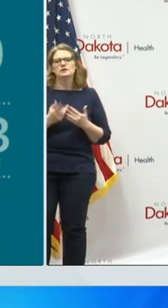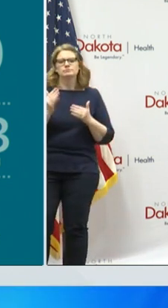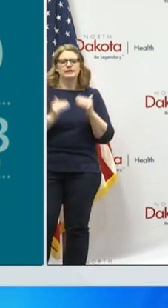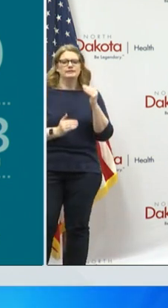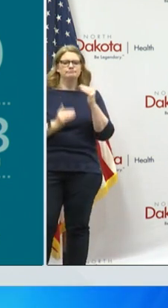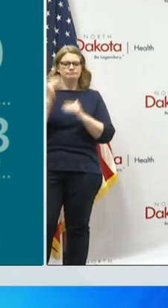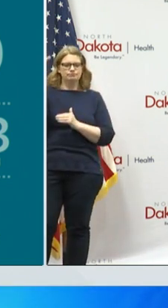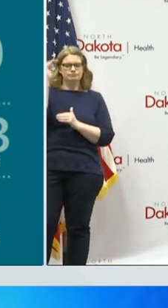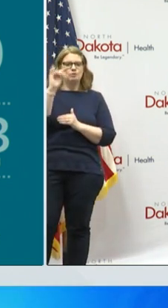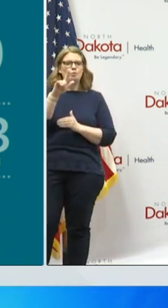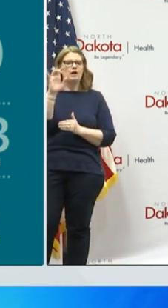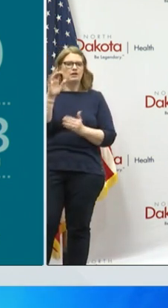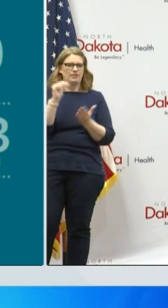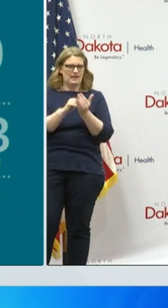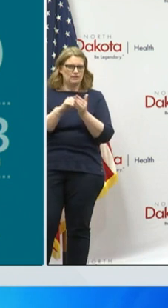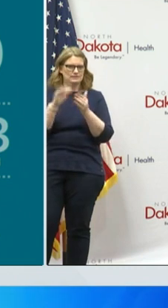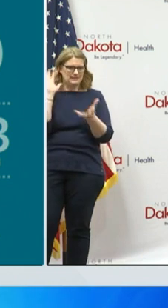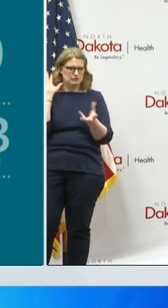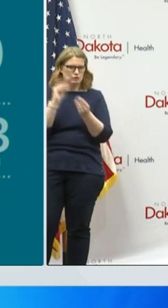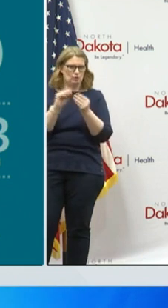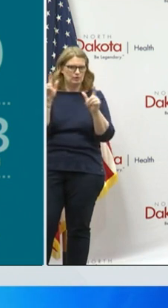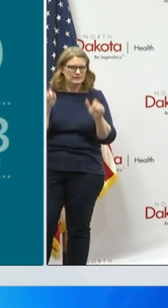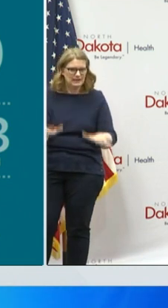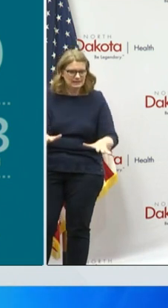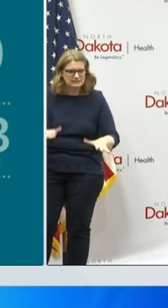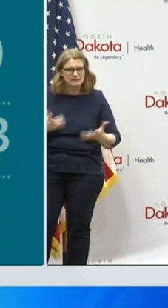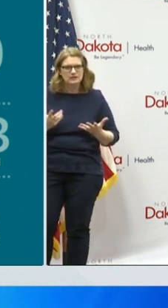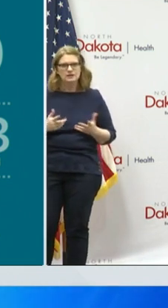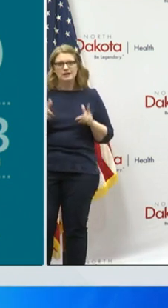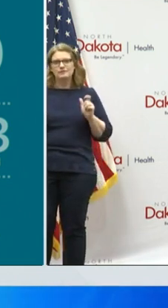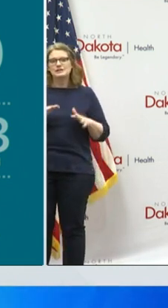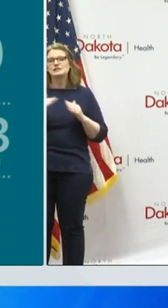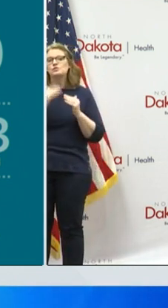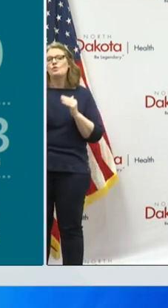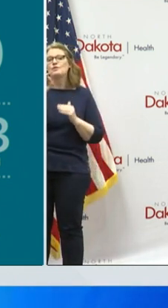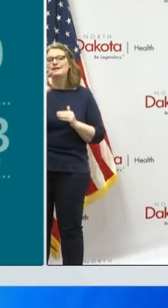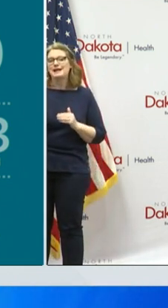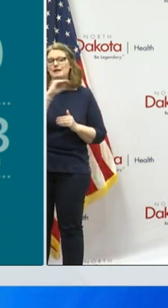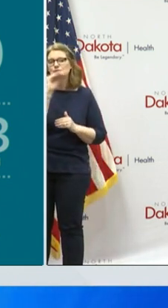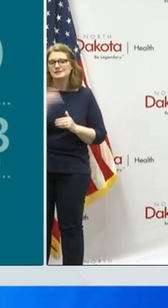AND PANDEMIC. AT THIS RATE, WE'LL PASS 100,000